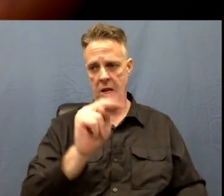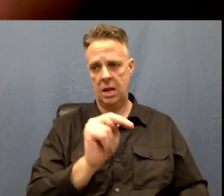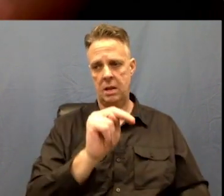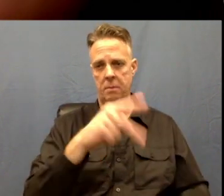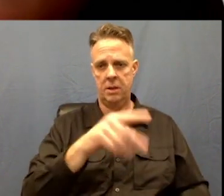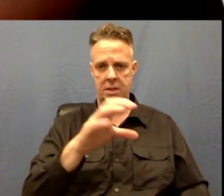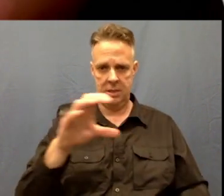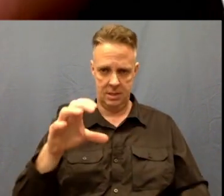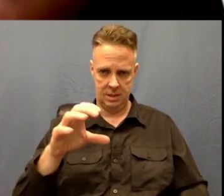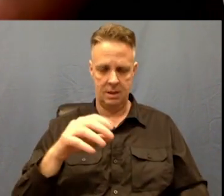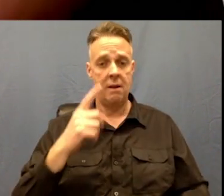MEMBER OF THE NEW PORTLAND POLICY COMMISSION, WHO WORKS TO